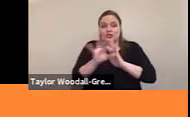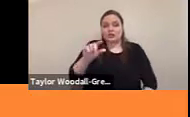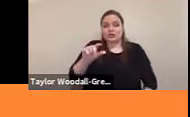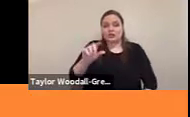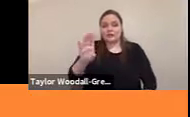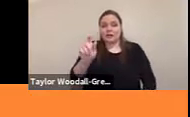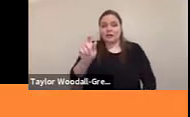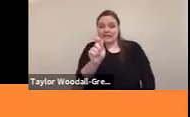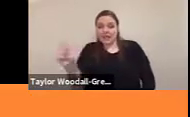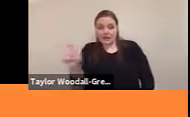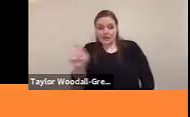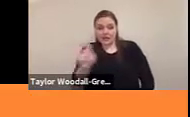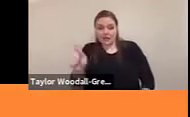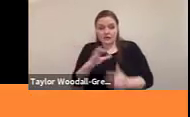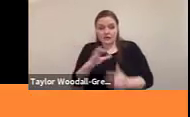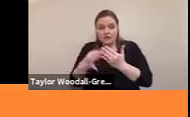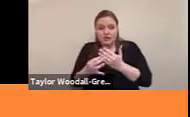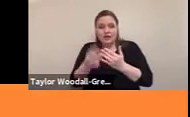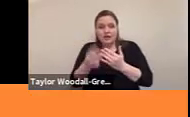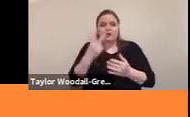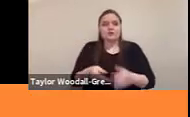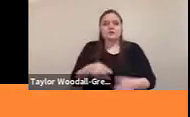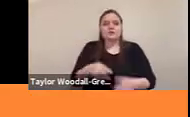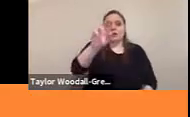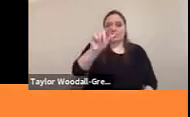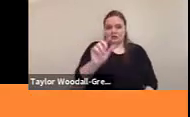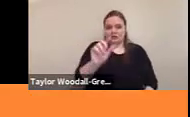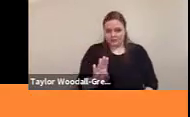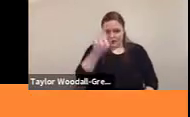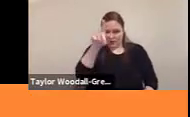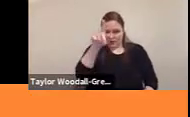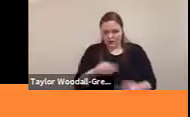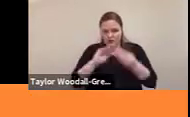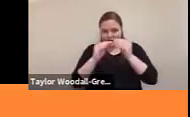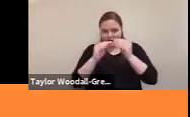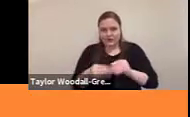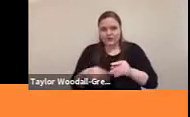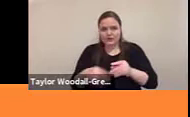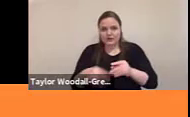And then you'll see both the RGB values and the six digit hex code there.